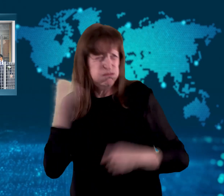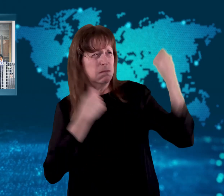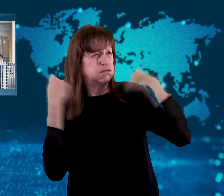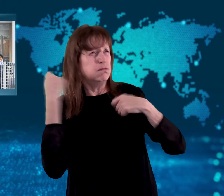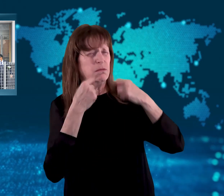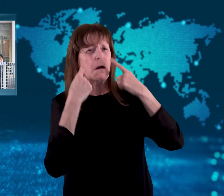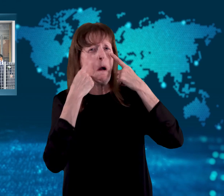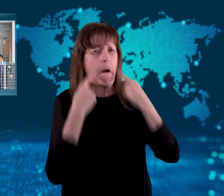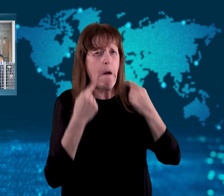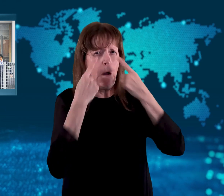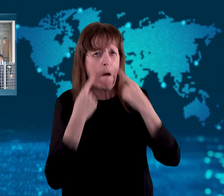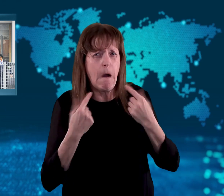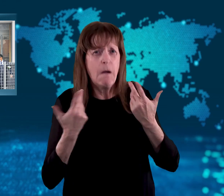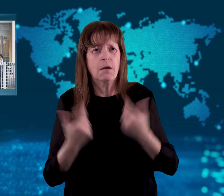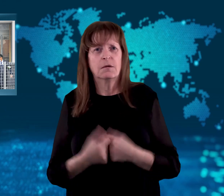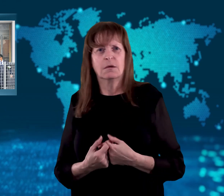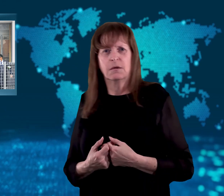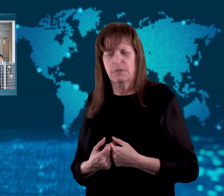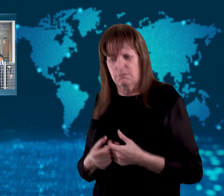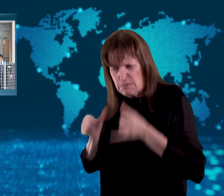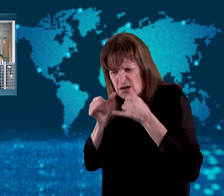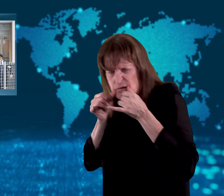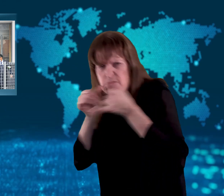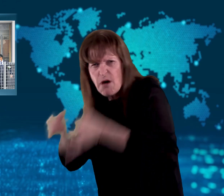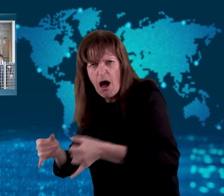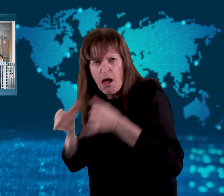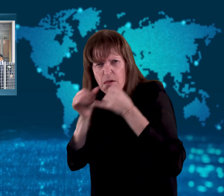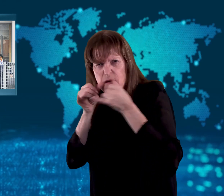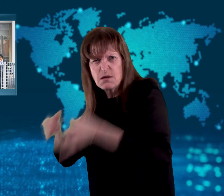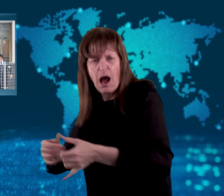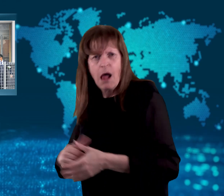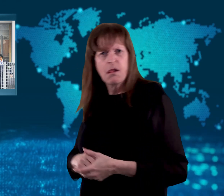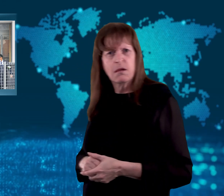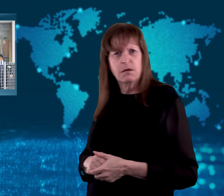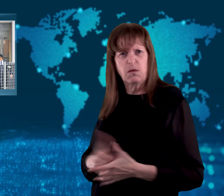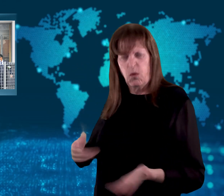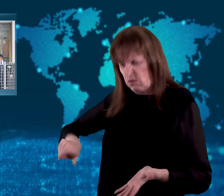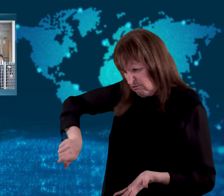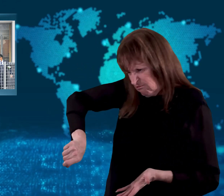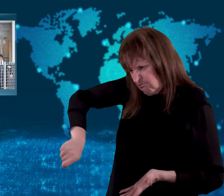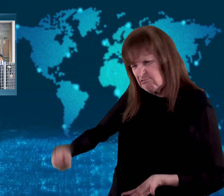and pinching other children.